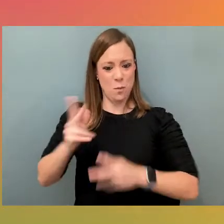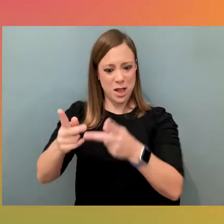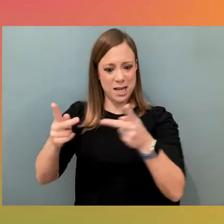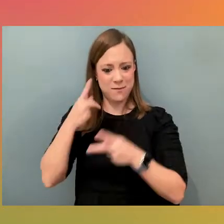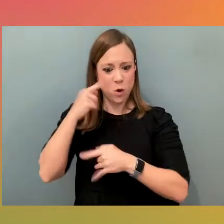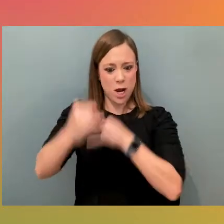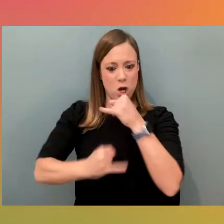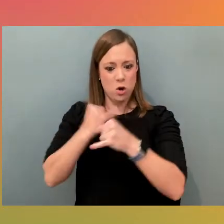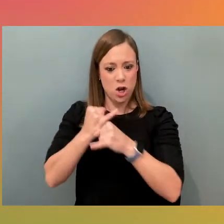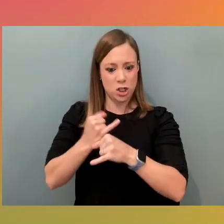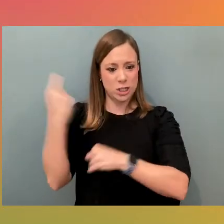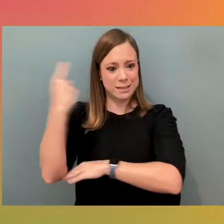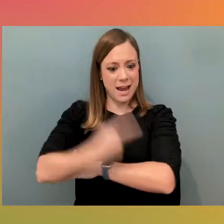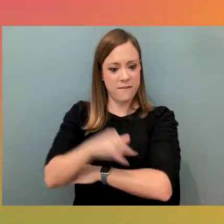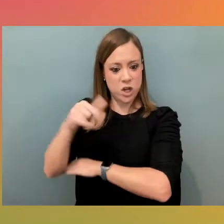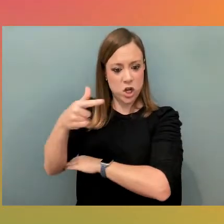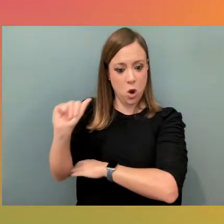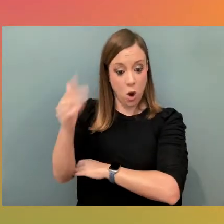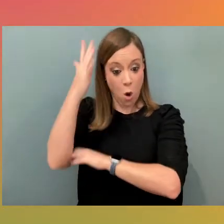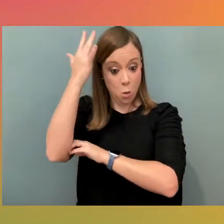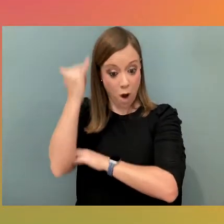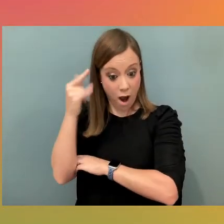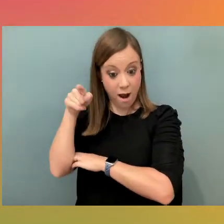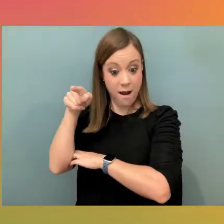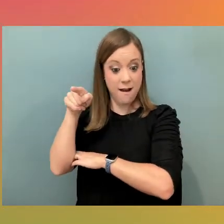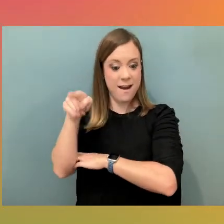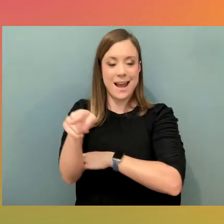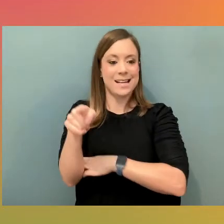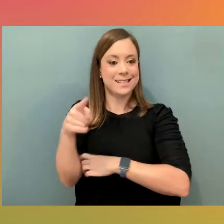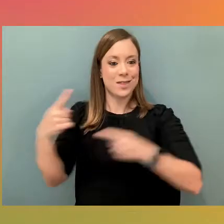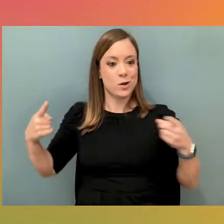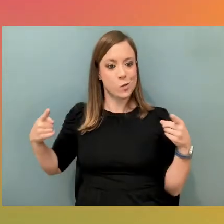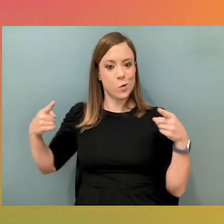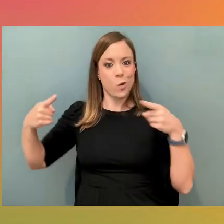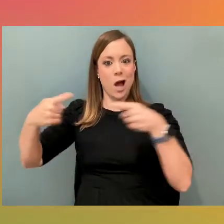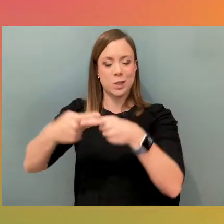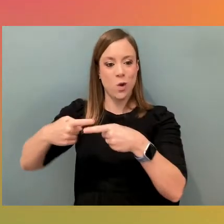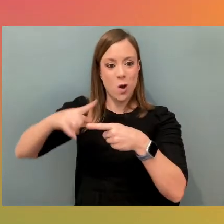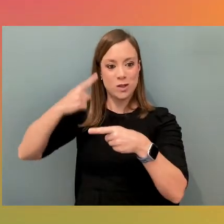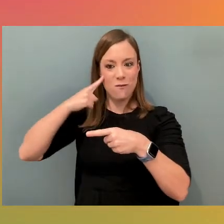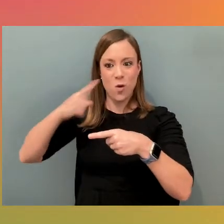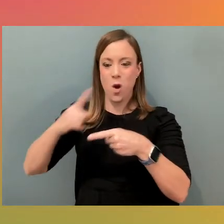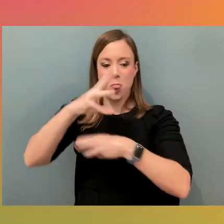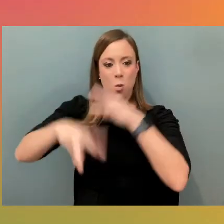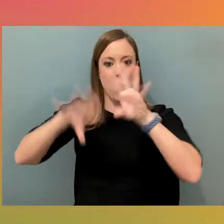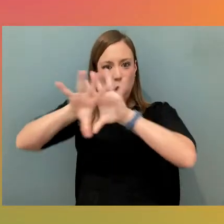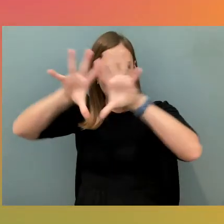TRADITION OF HOLDING THE EVENT HERE AT CROSSROADS OF THE WORLD. AND NOW, IN HONOR OF THE